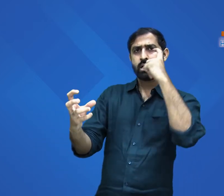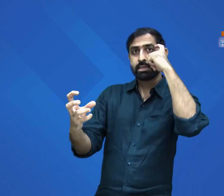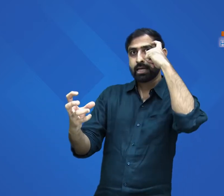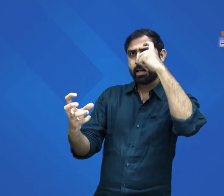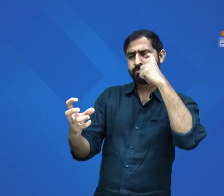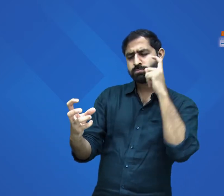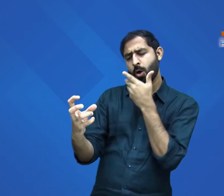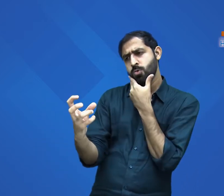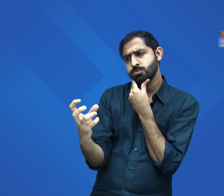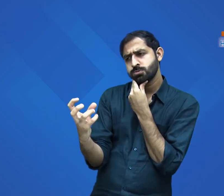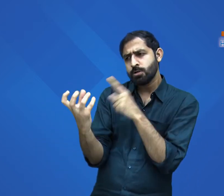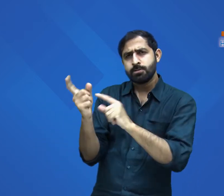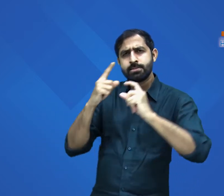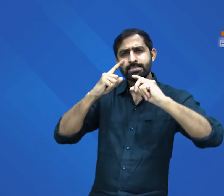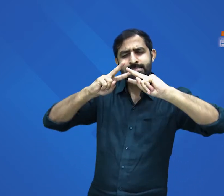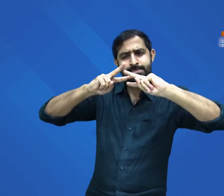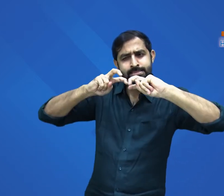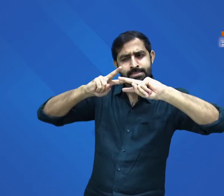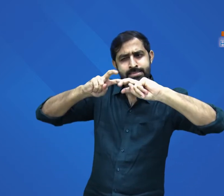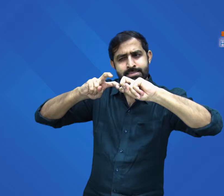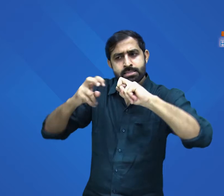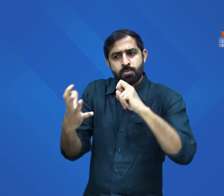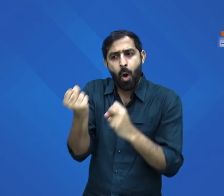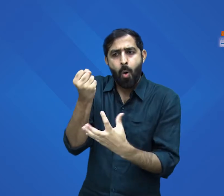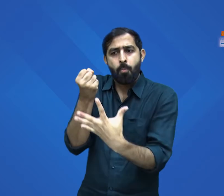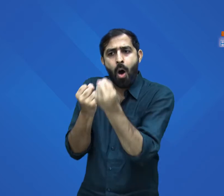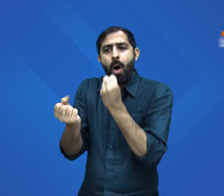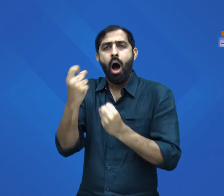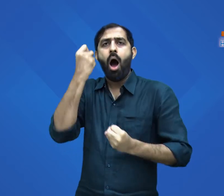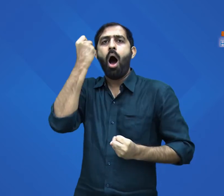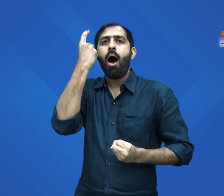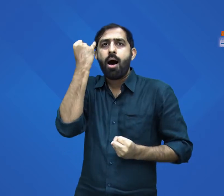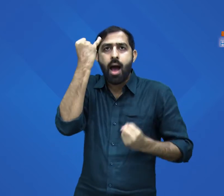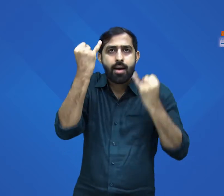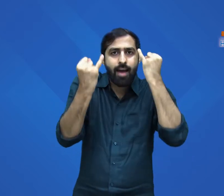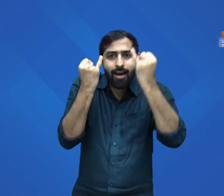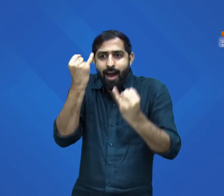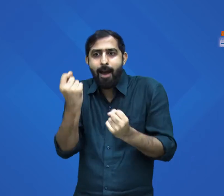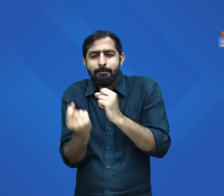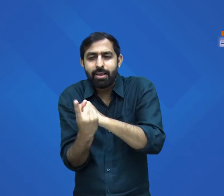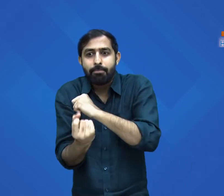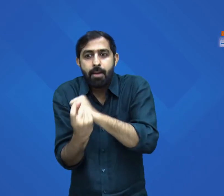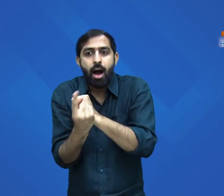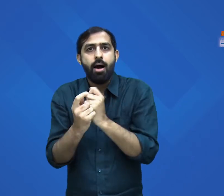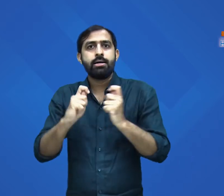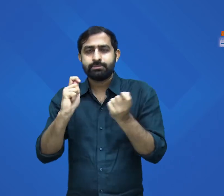and that curiosity and questioning mind led him to discovering the gravitational force.